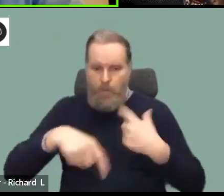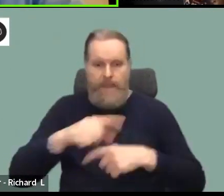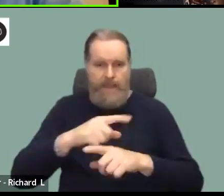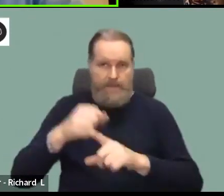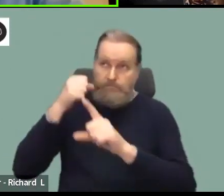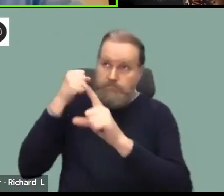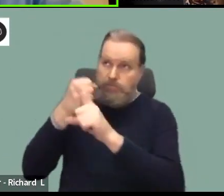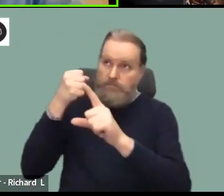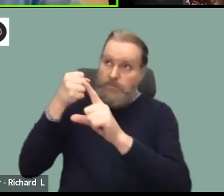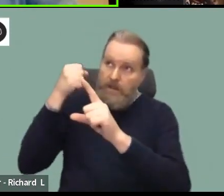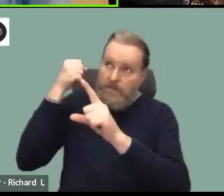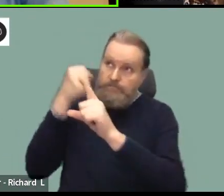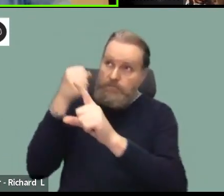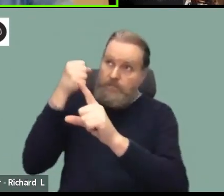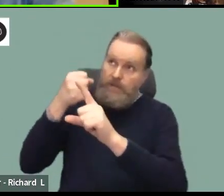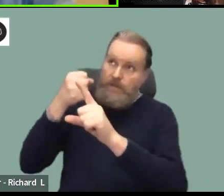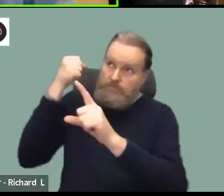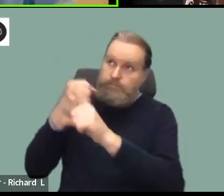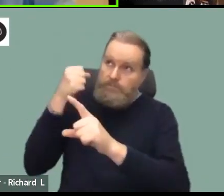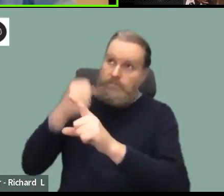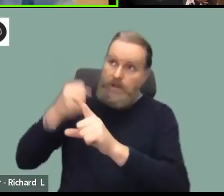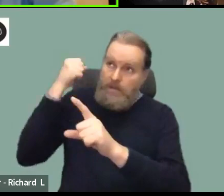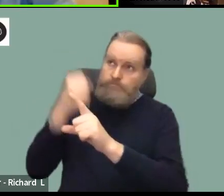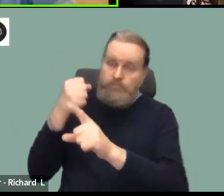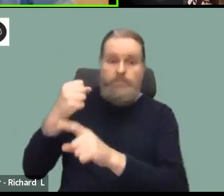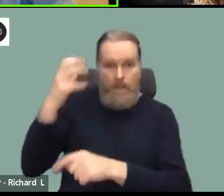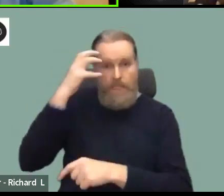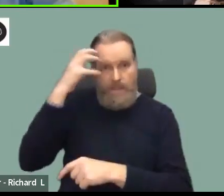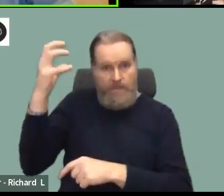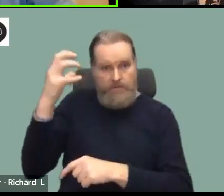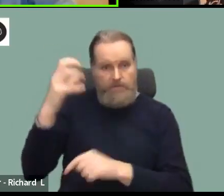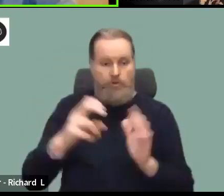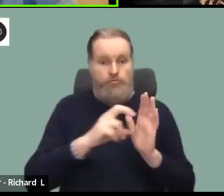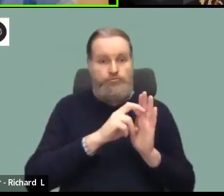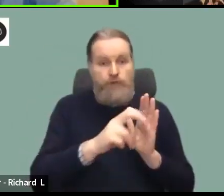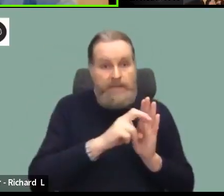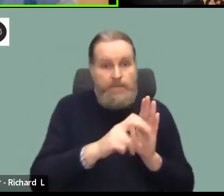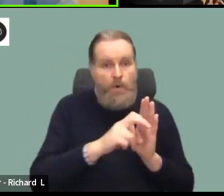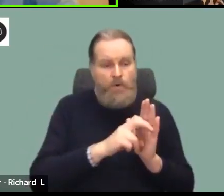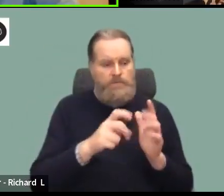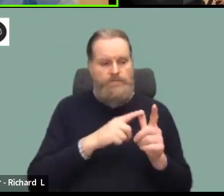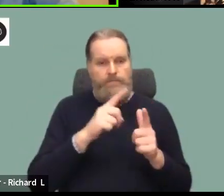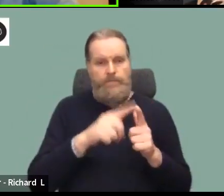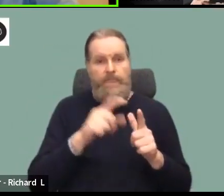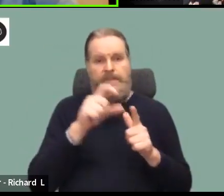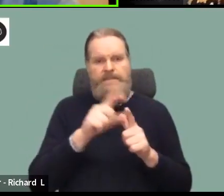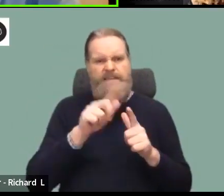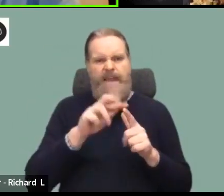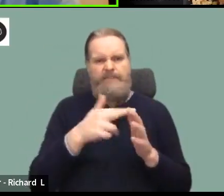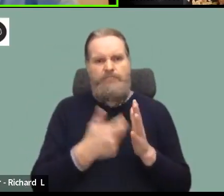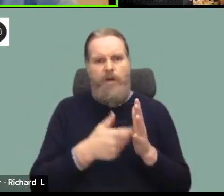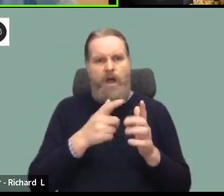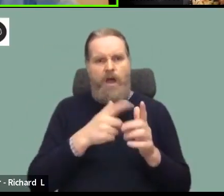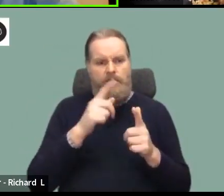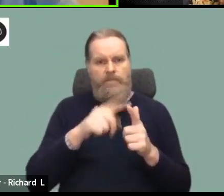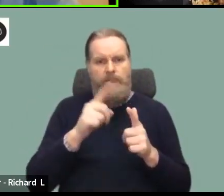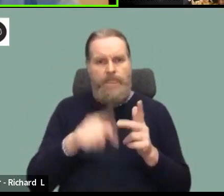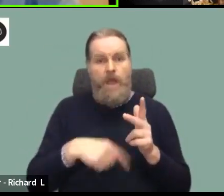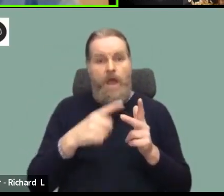be sustained and really high sustained and really hits them hard. and they go and they're going to see that and transport see that and transport defra. on the whole on the home office, but we on the home office, but we are